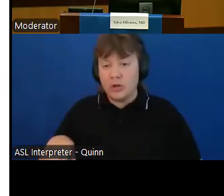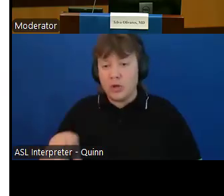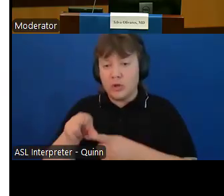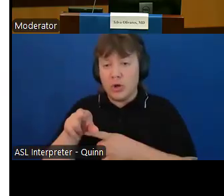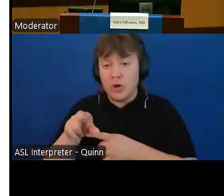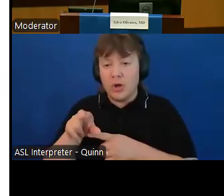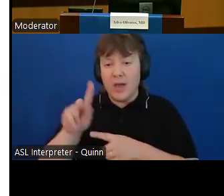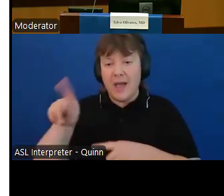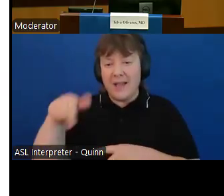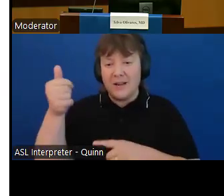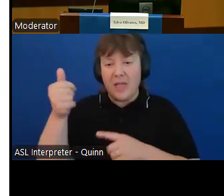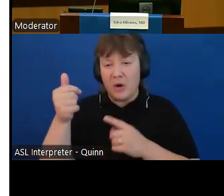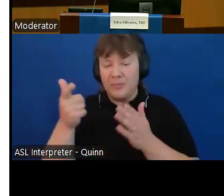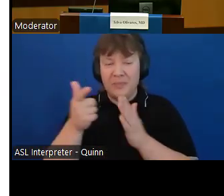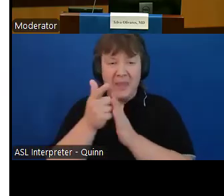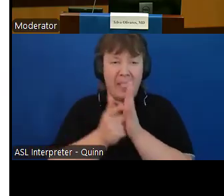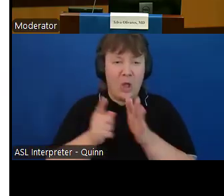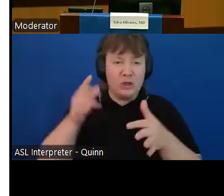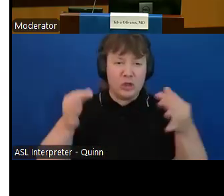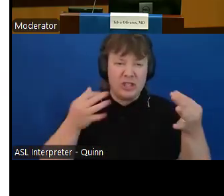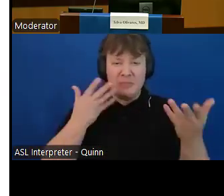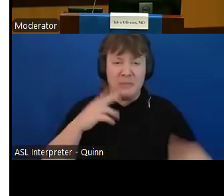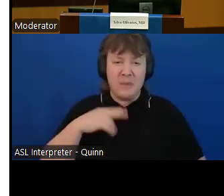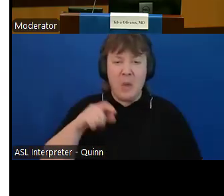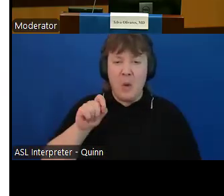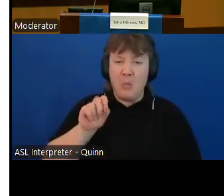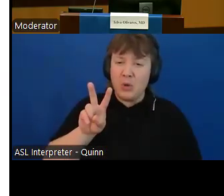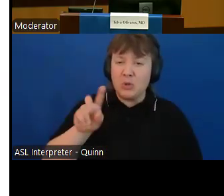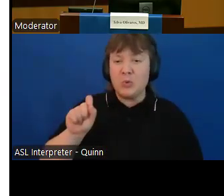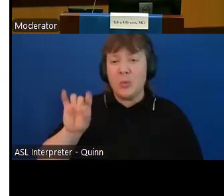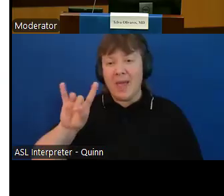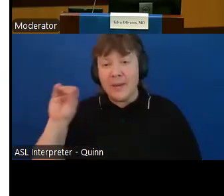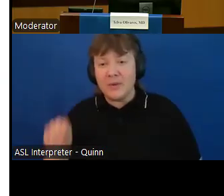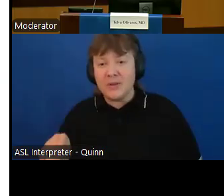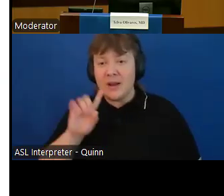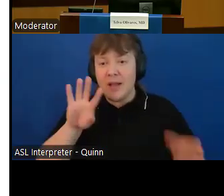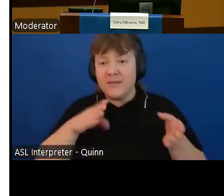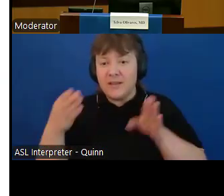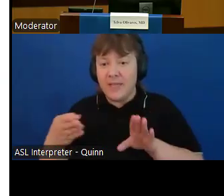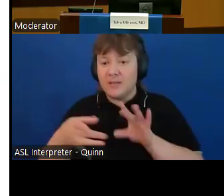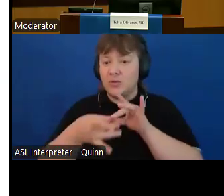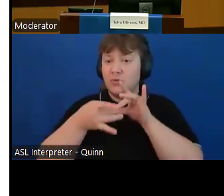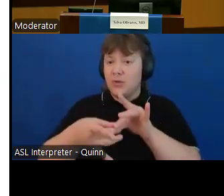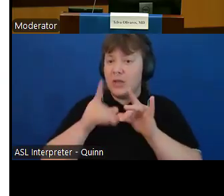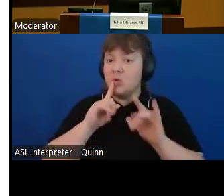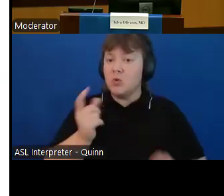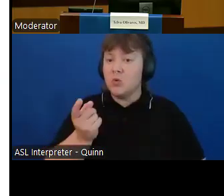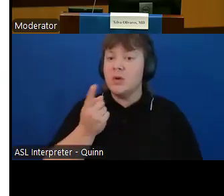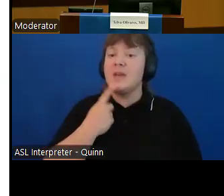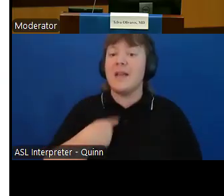legal jurisdictions, somewhere between 2 and8% of deaths are related to ingestion of aid and dying